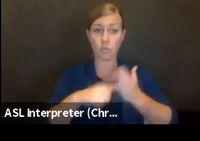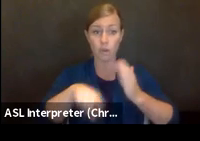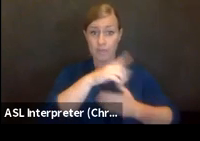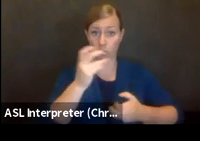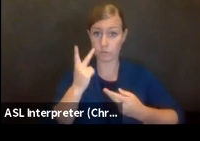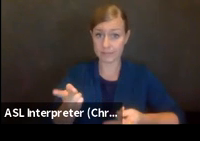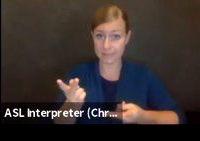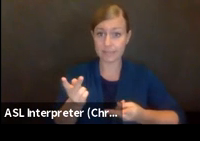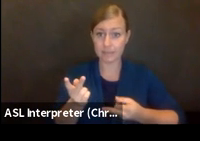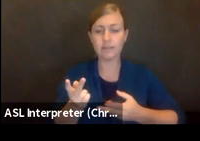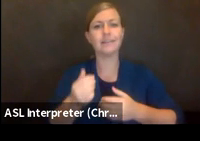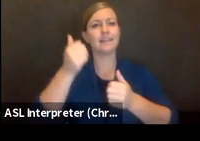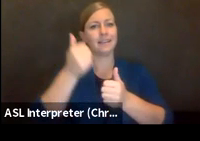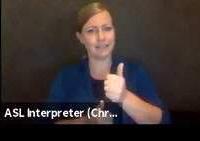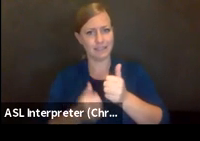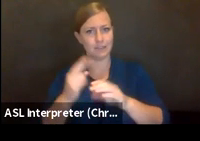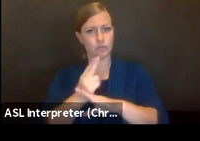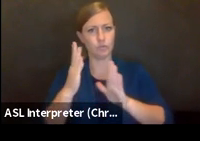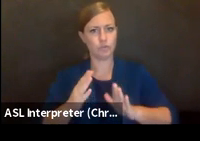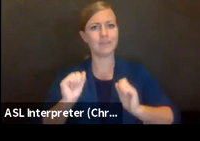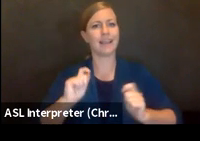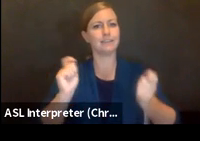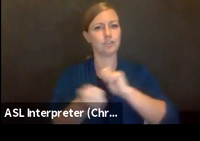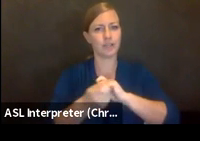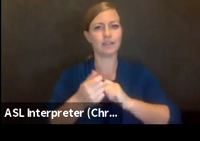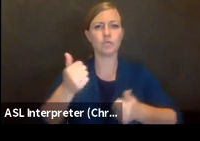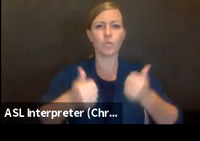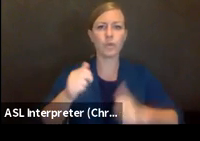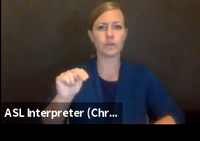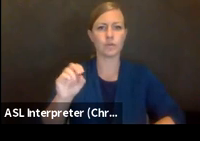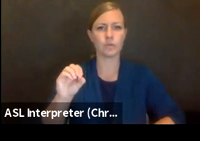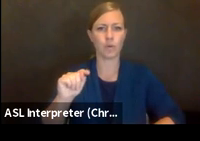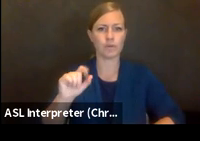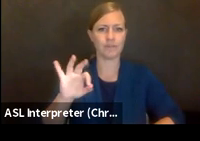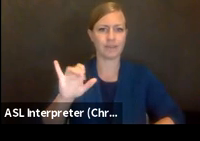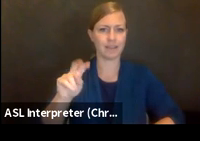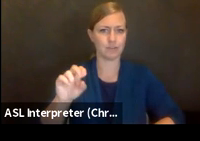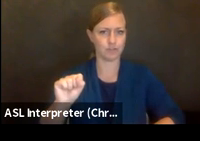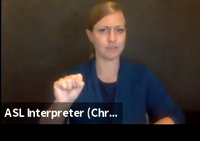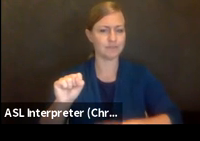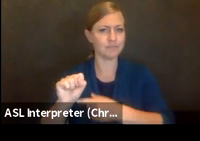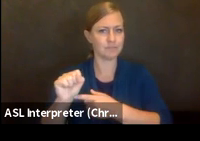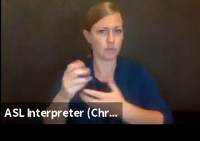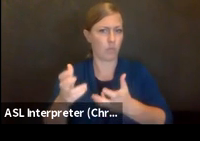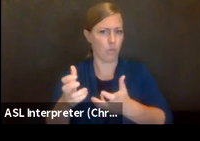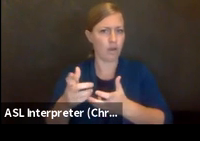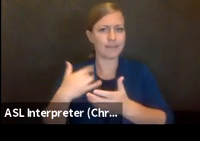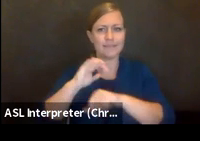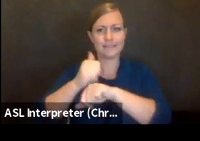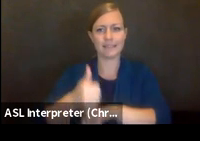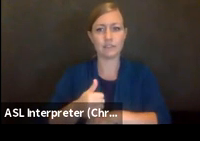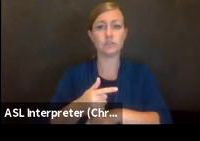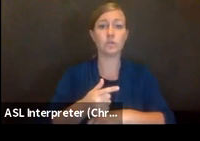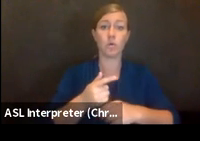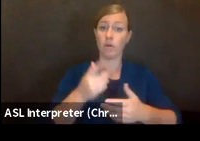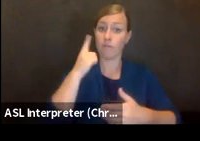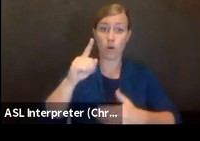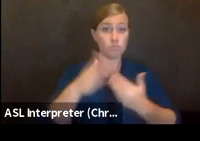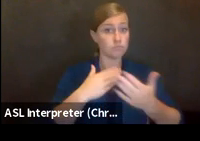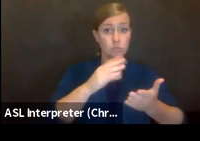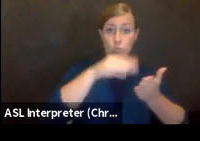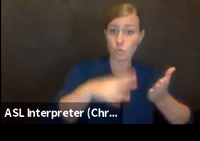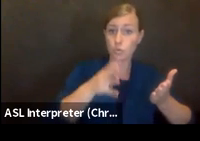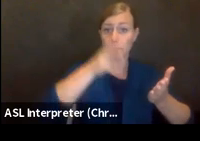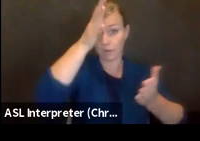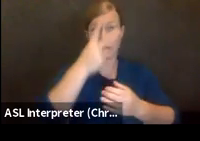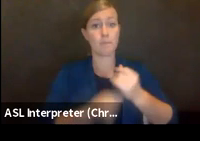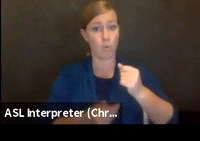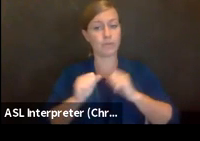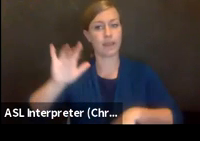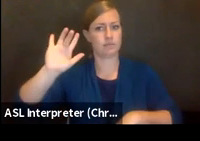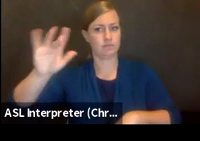ESD 189 - Amy Colburn: Each user can change their own notification settings. So if I go back up to parents and students would do this as well. So if I go to my name and I go to settings.